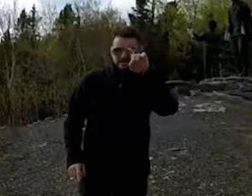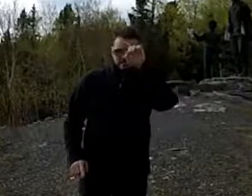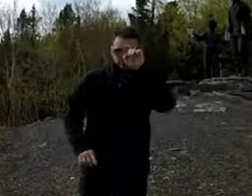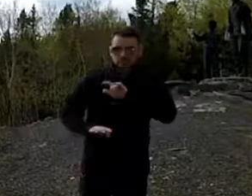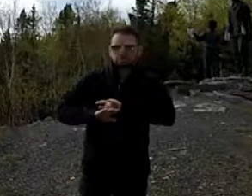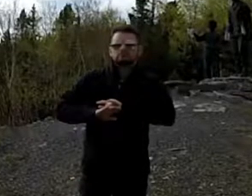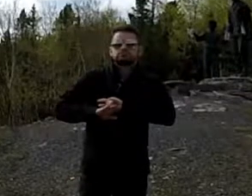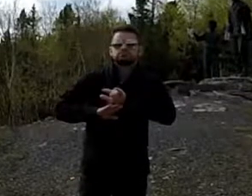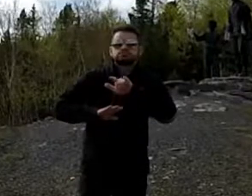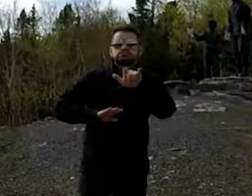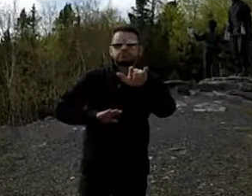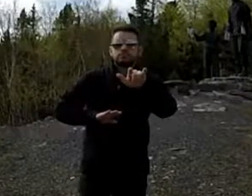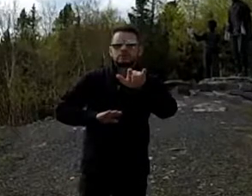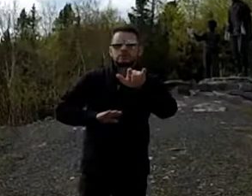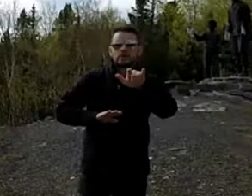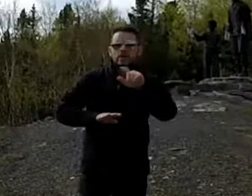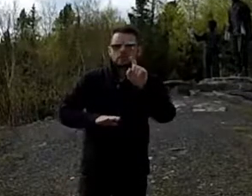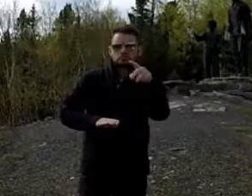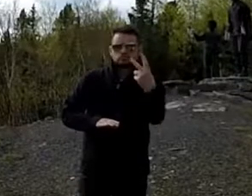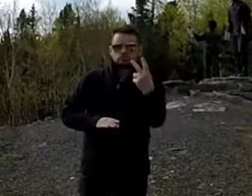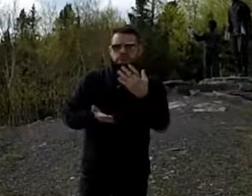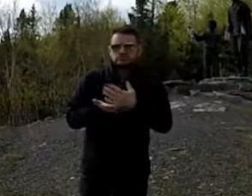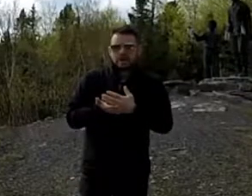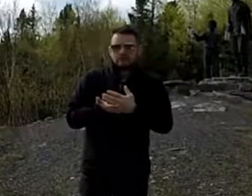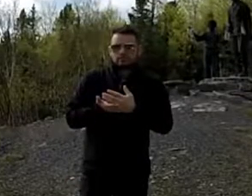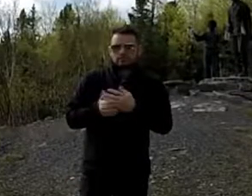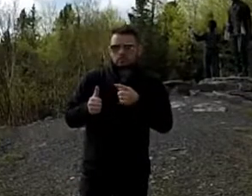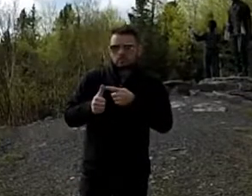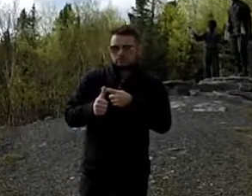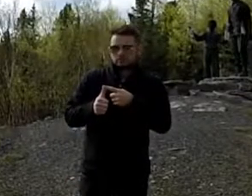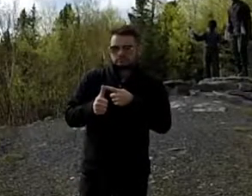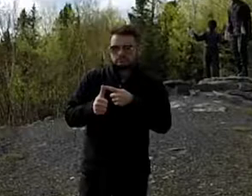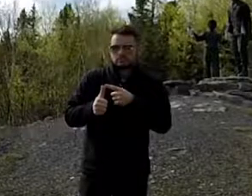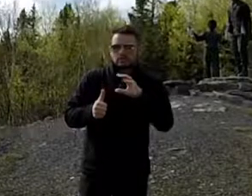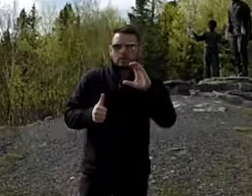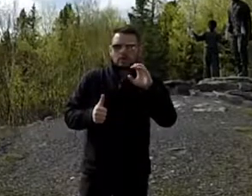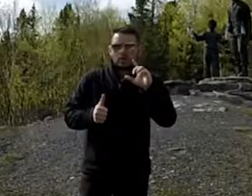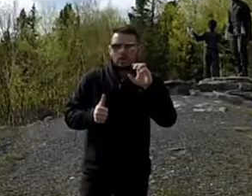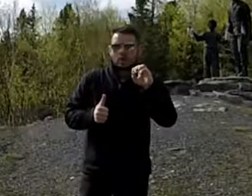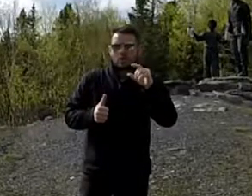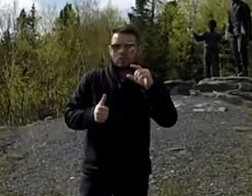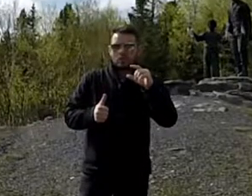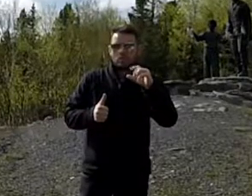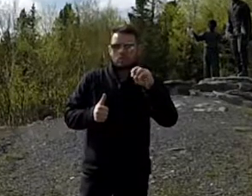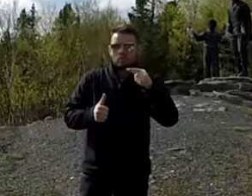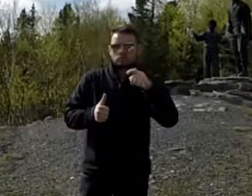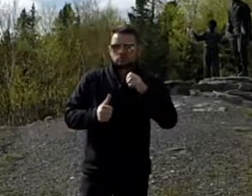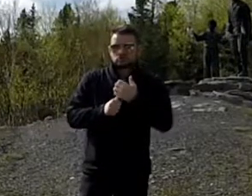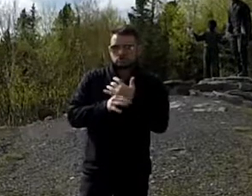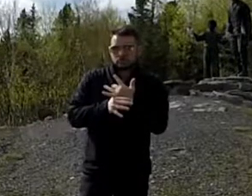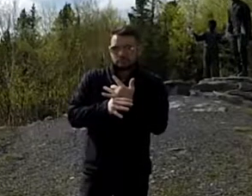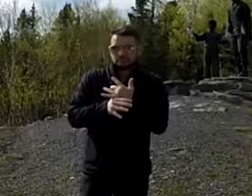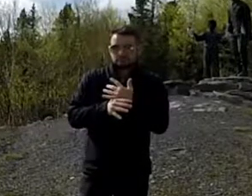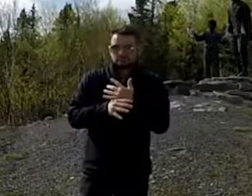Once they left Cairo, there were two stops; the first one was in Cologne, Germany,